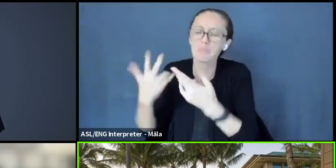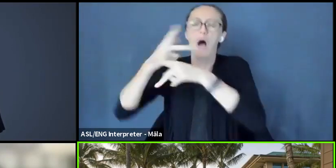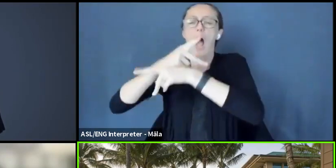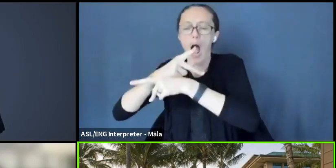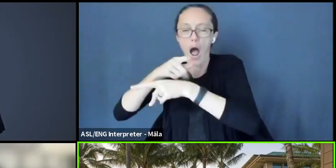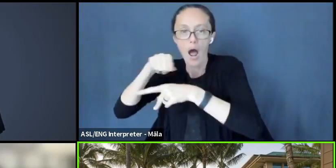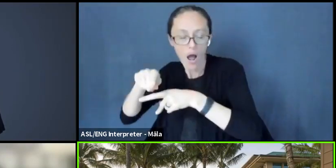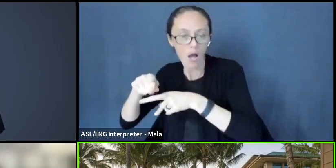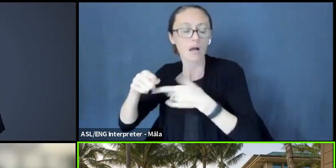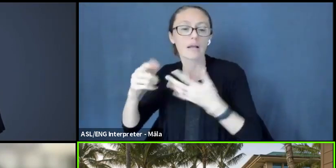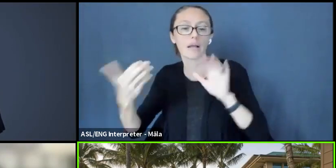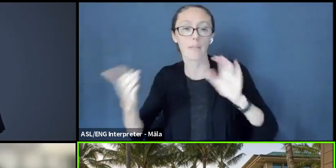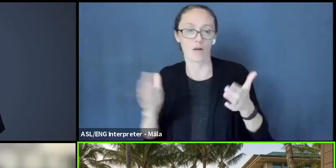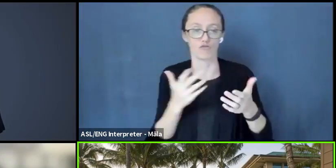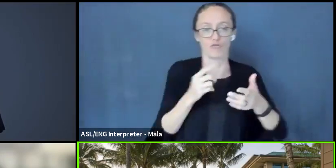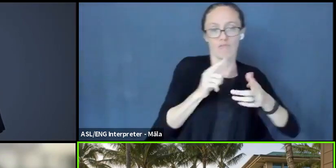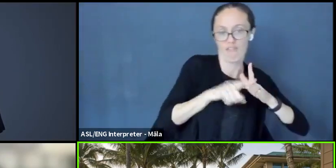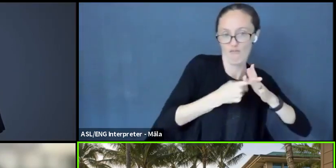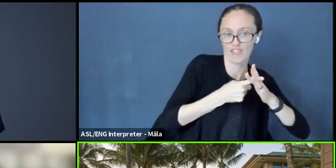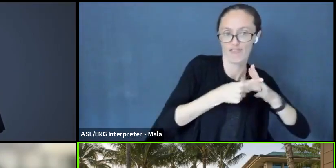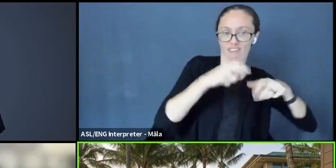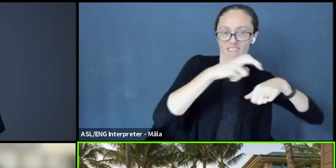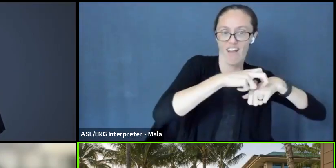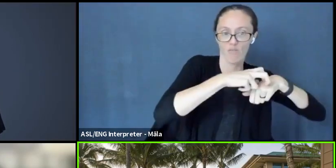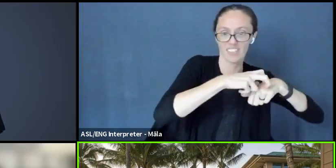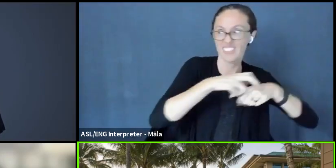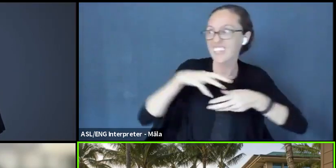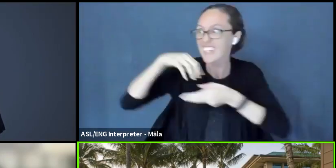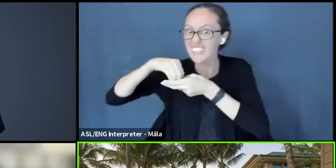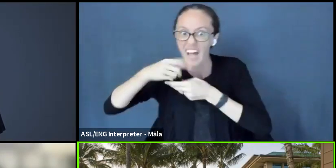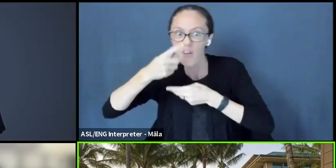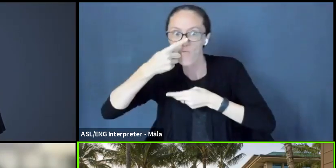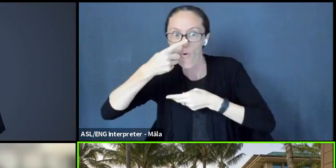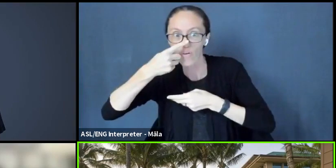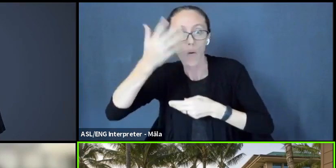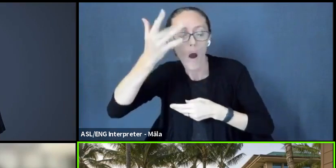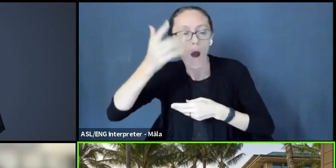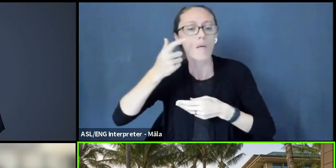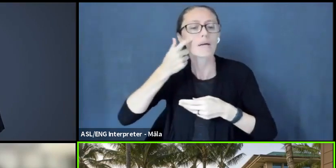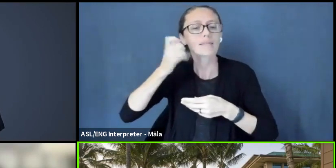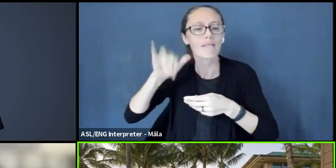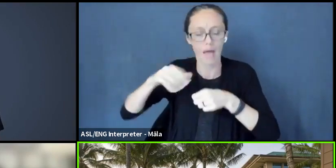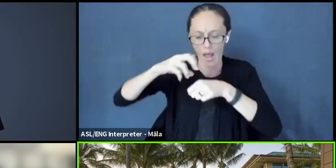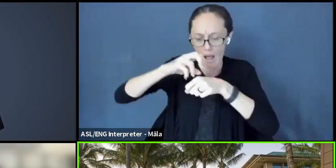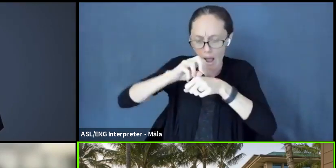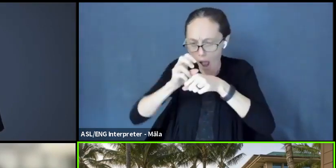original virus because of this change in the protein.